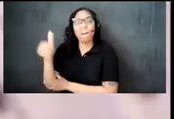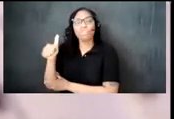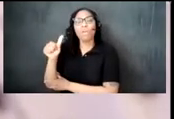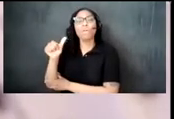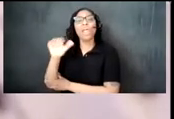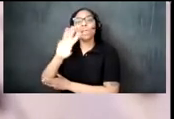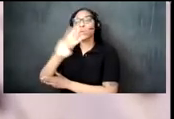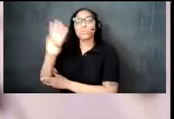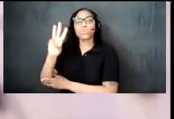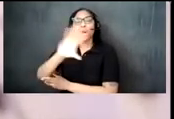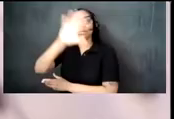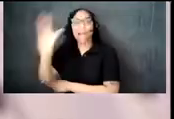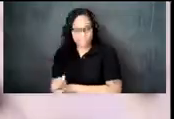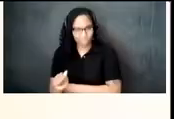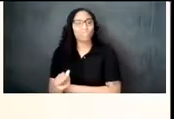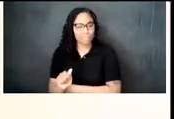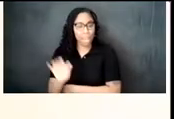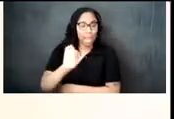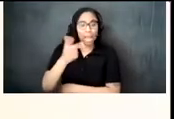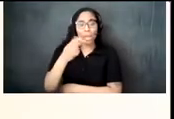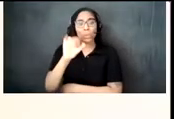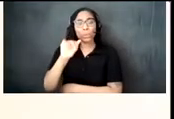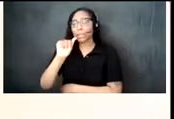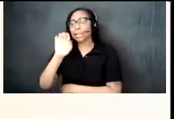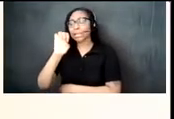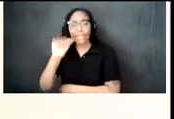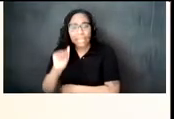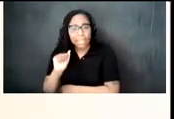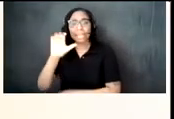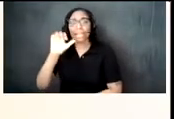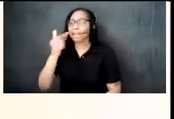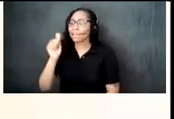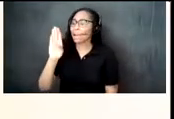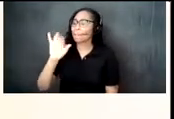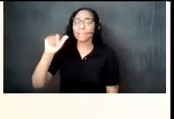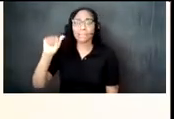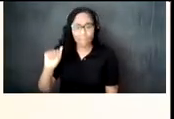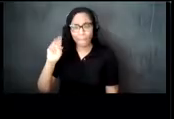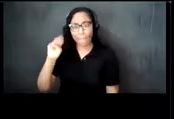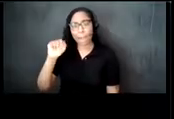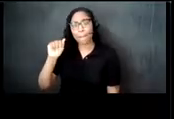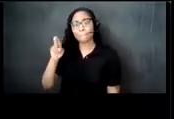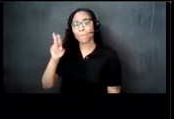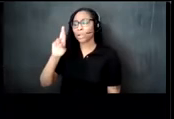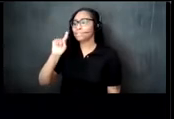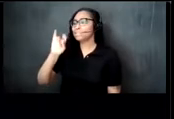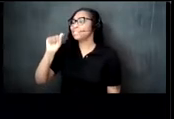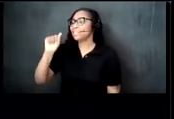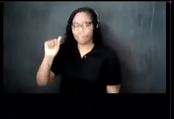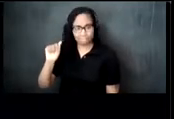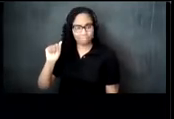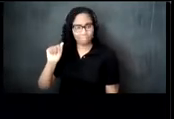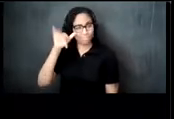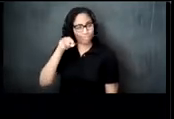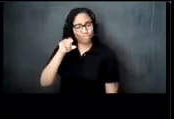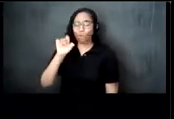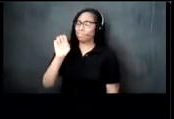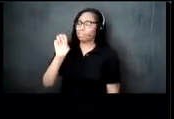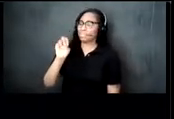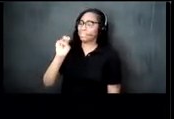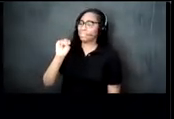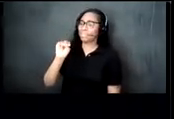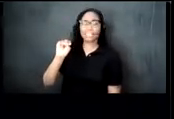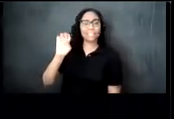region such as guinea gambia and martinia in and around senegal tea is prepared and presented an